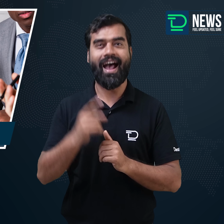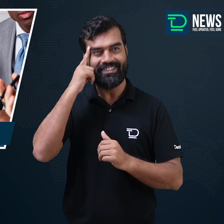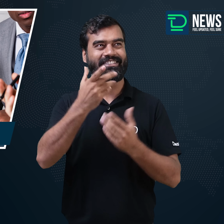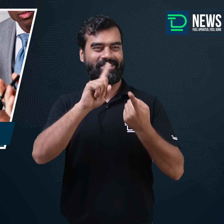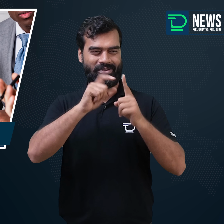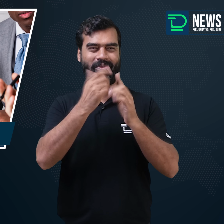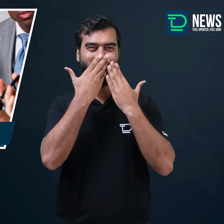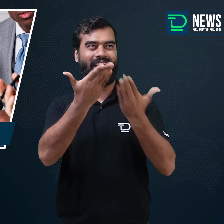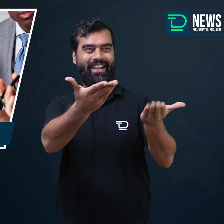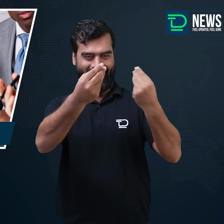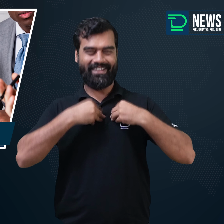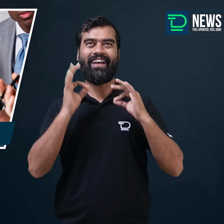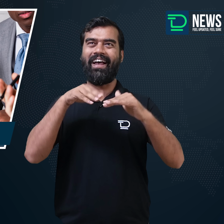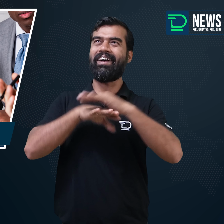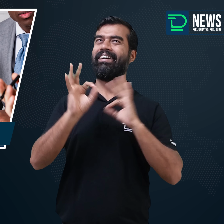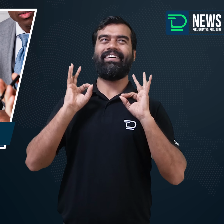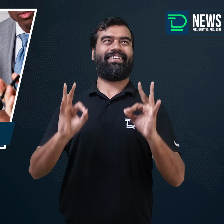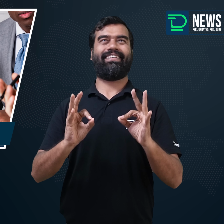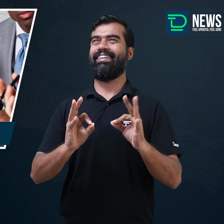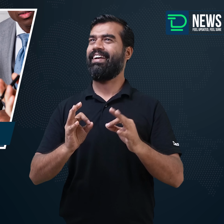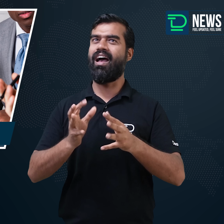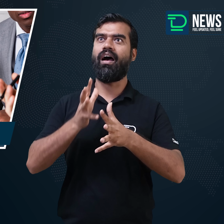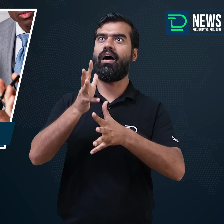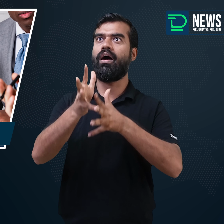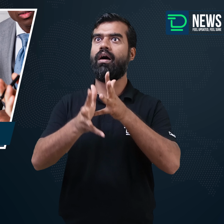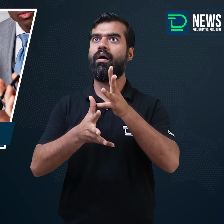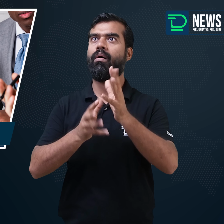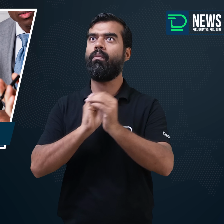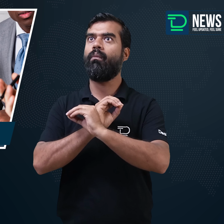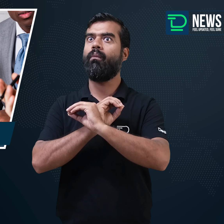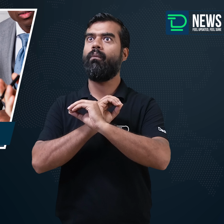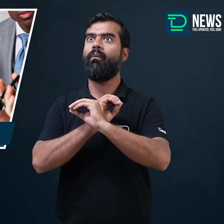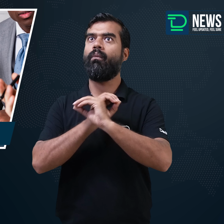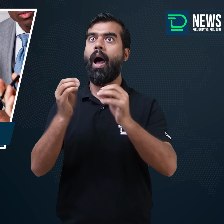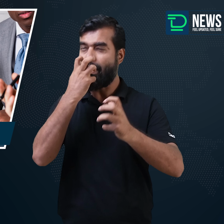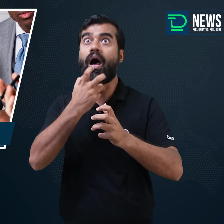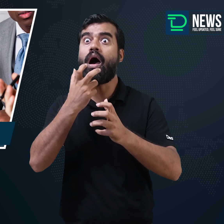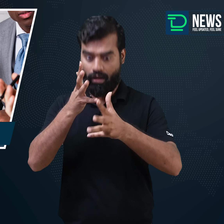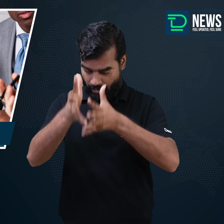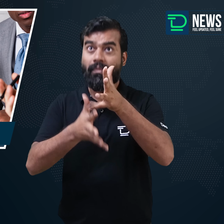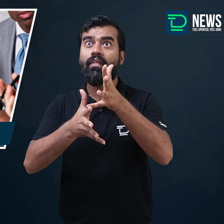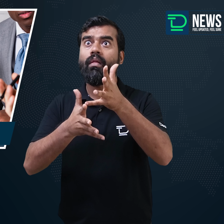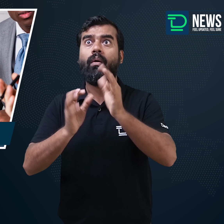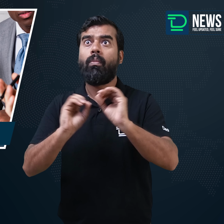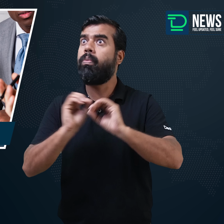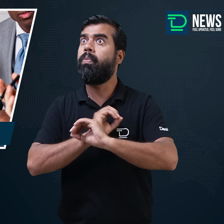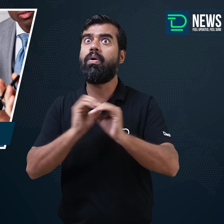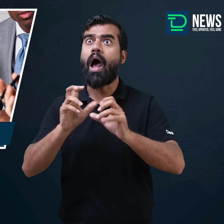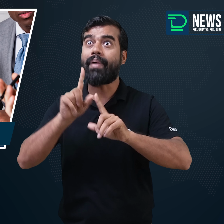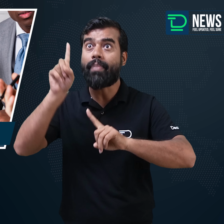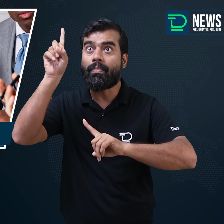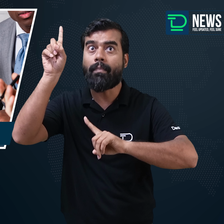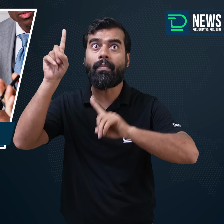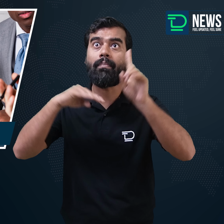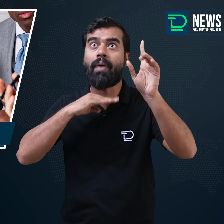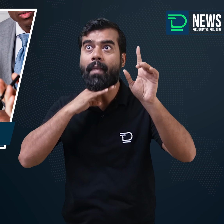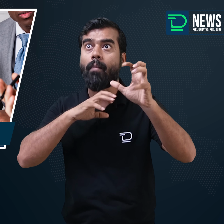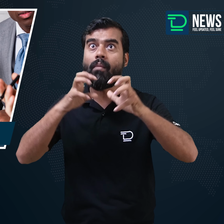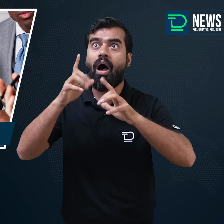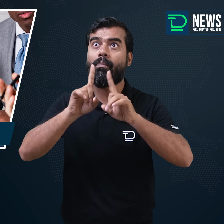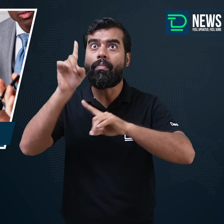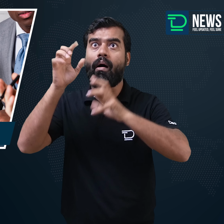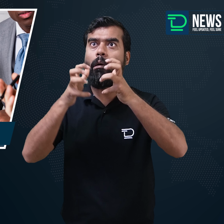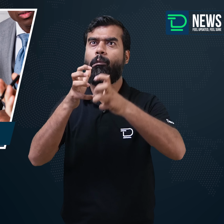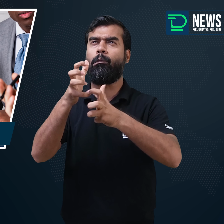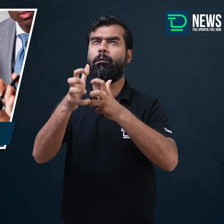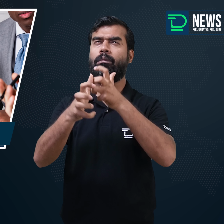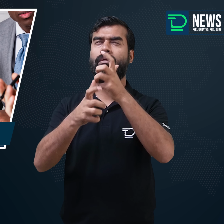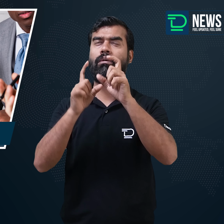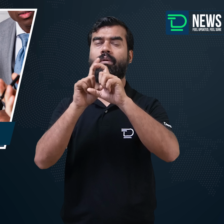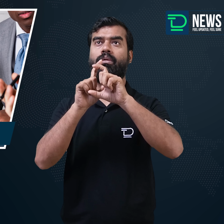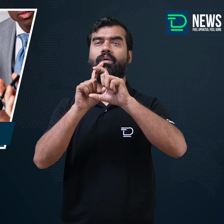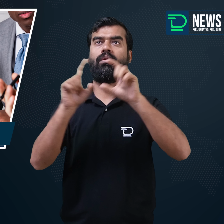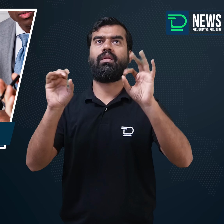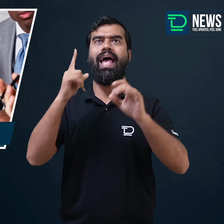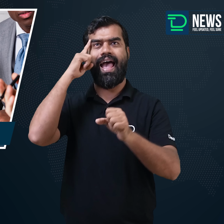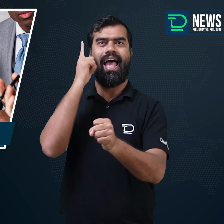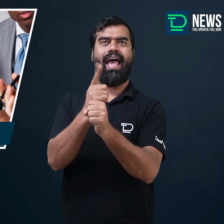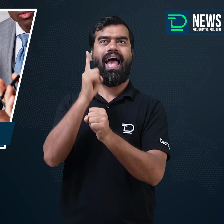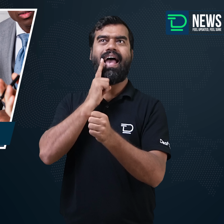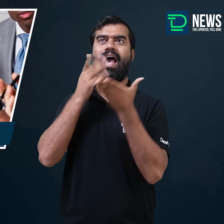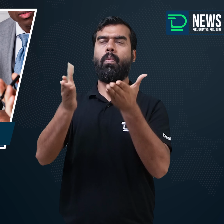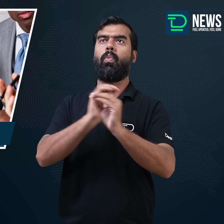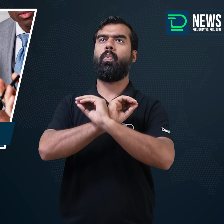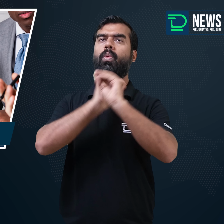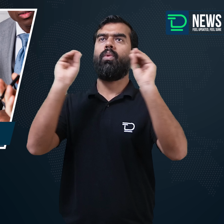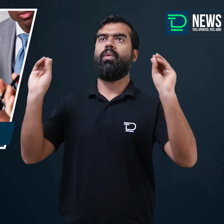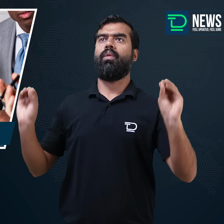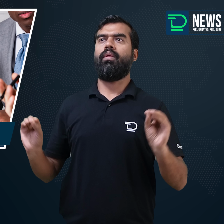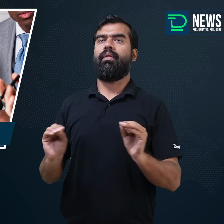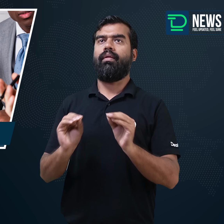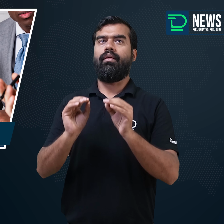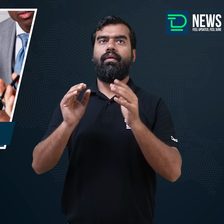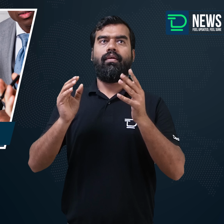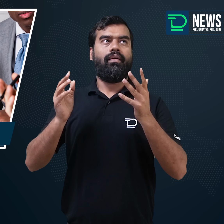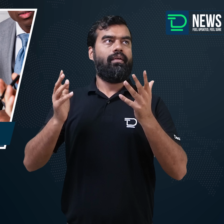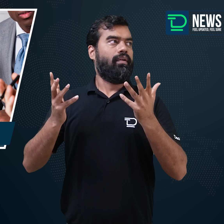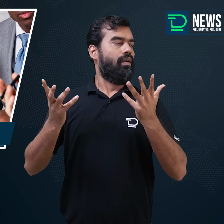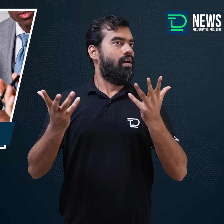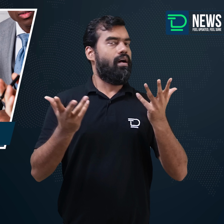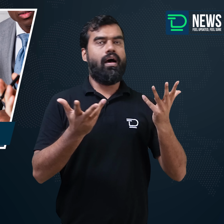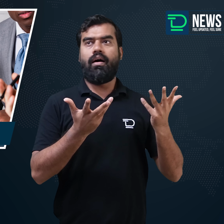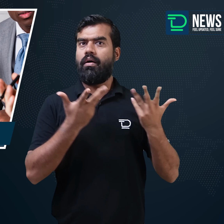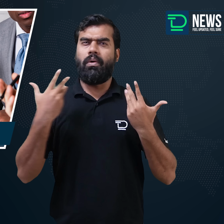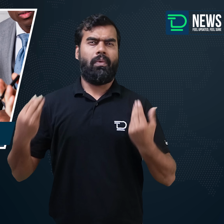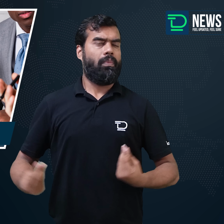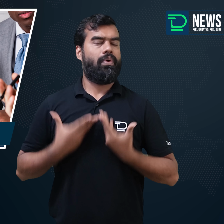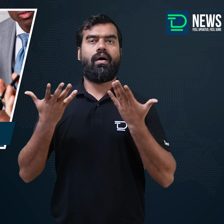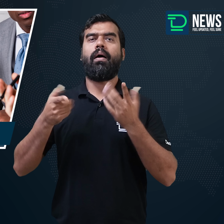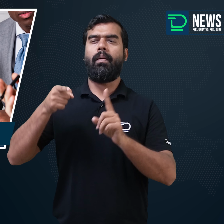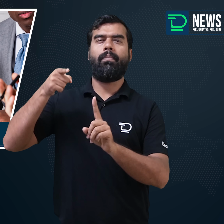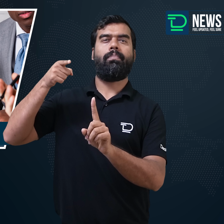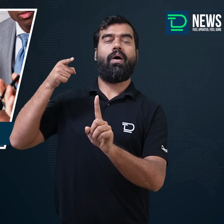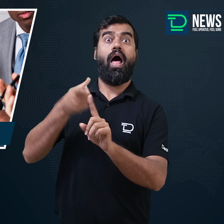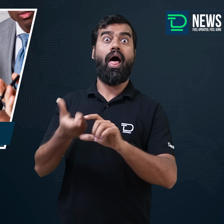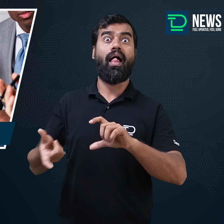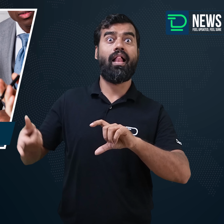Because the king failed to appoint deaf teachers.